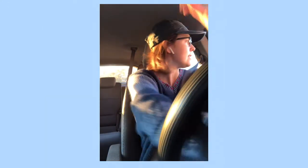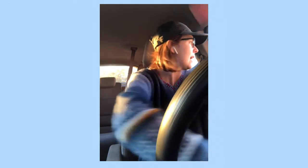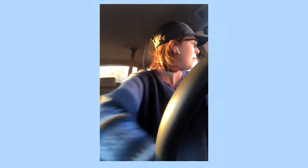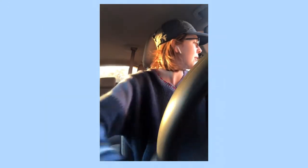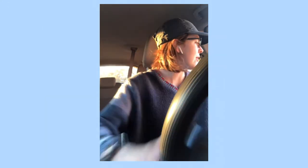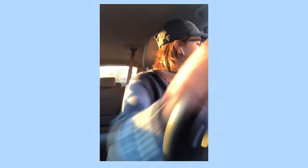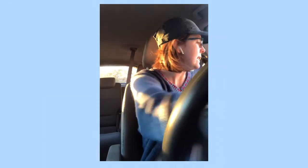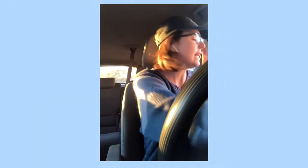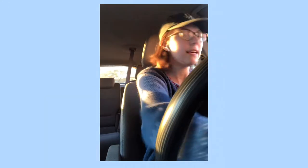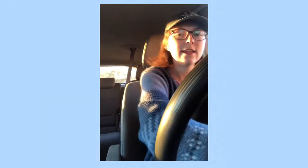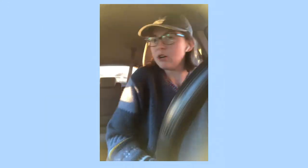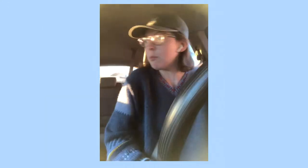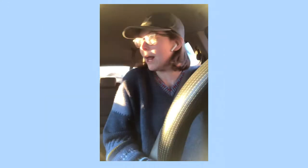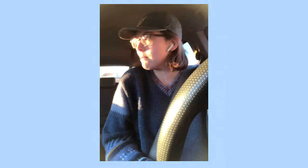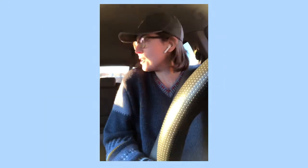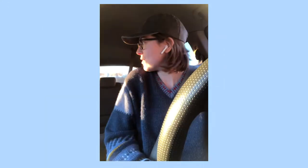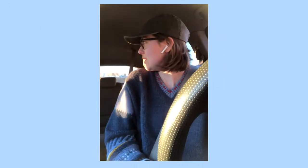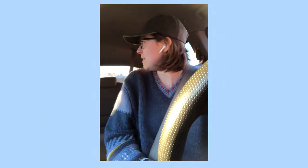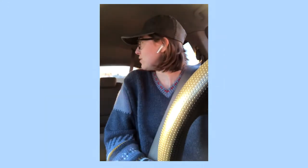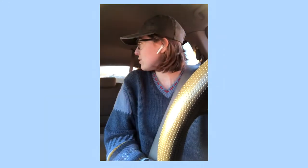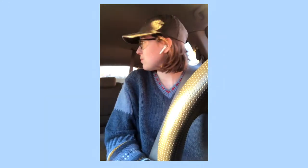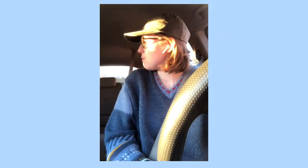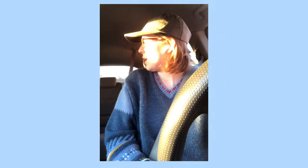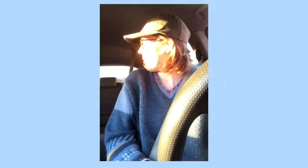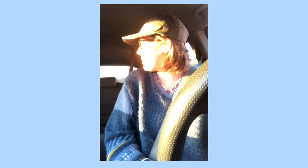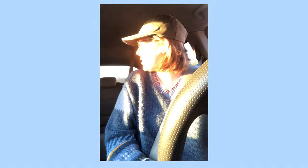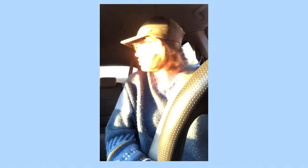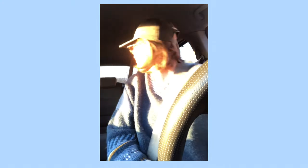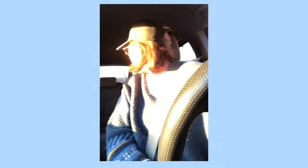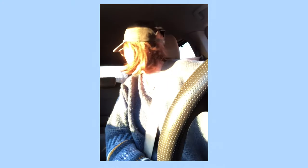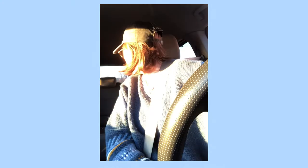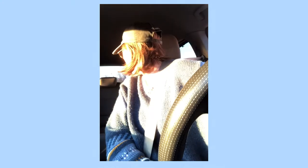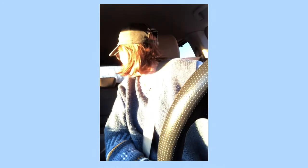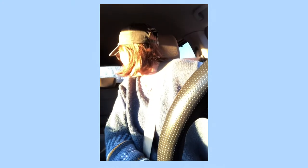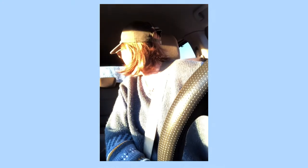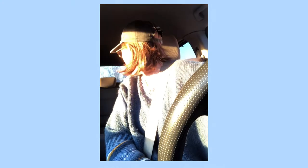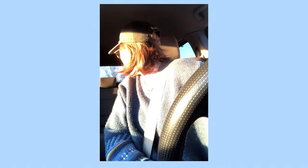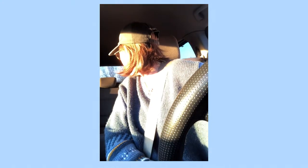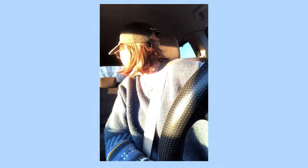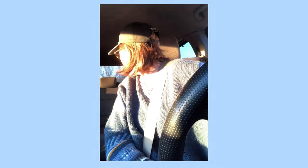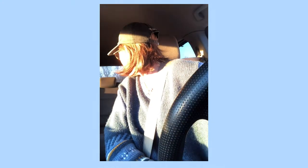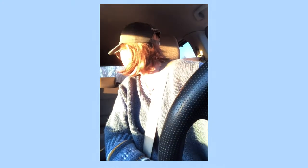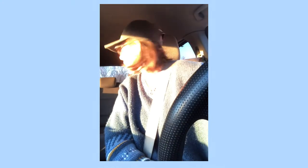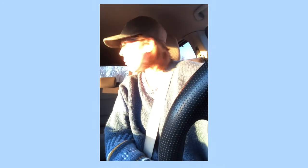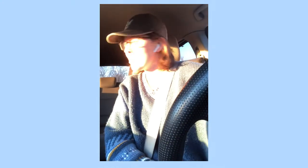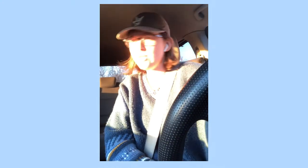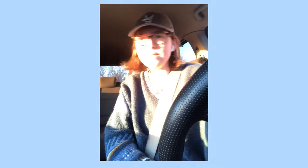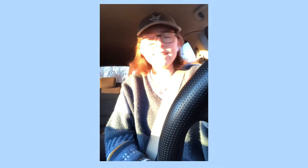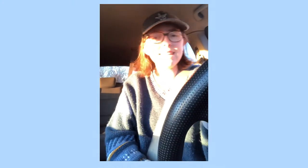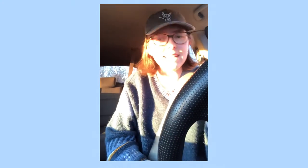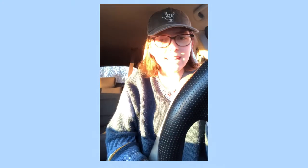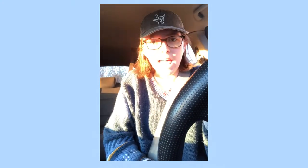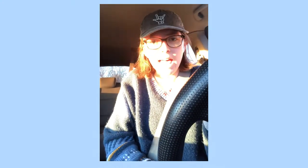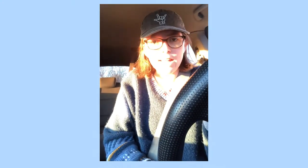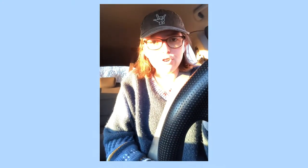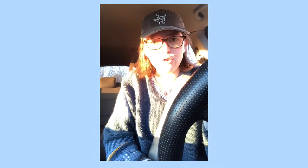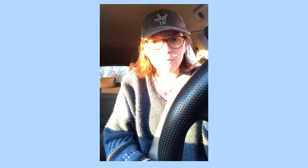sound crazy but i'm literally just repositioning the car because i want to sit in it and do